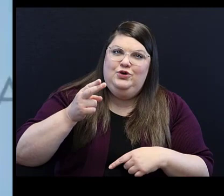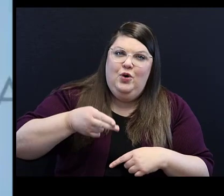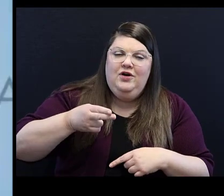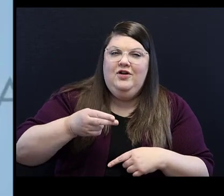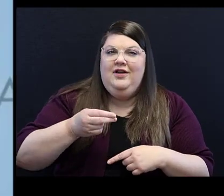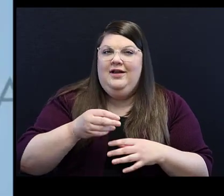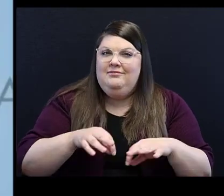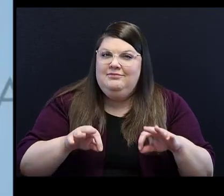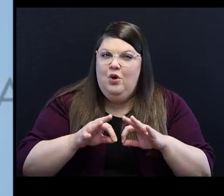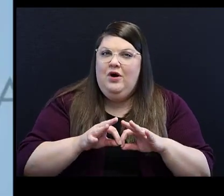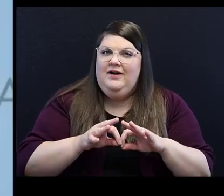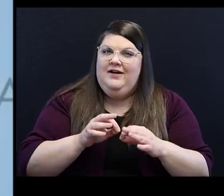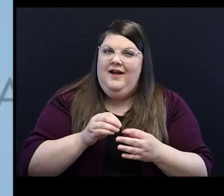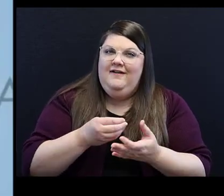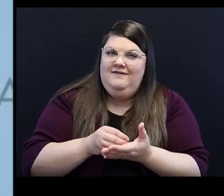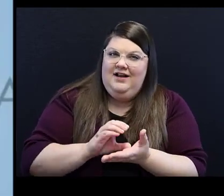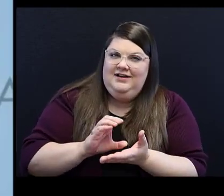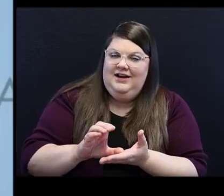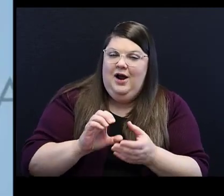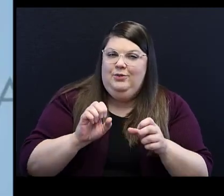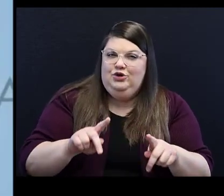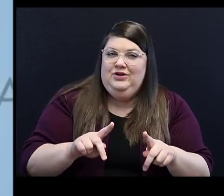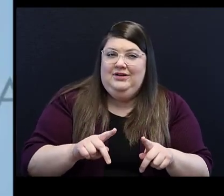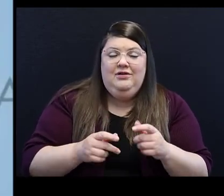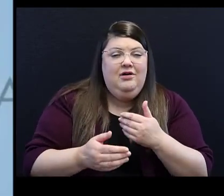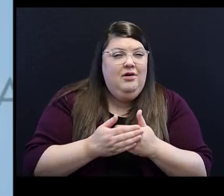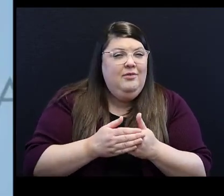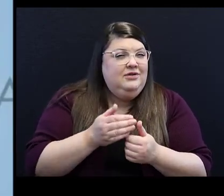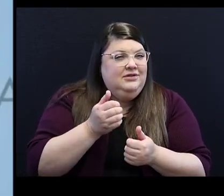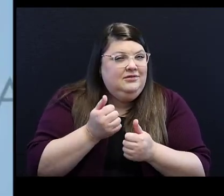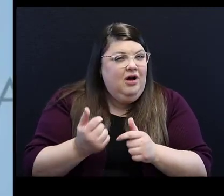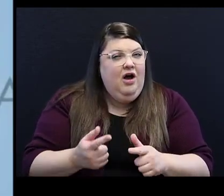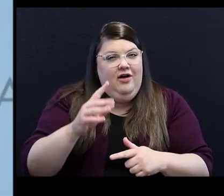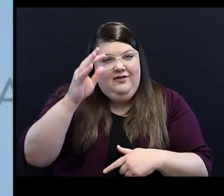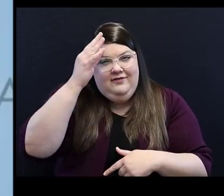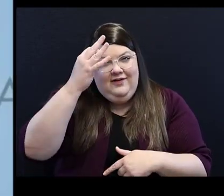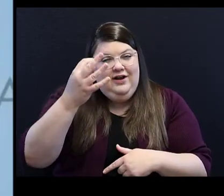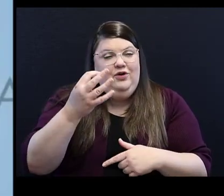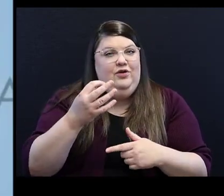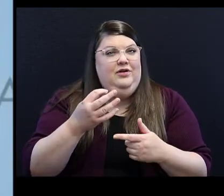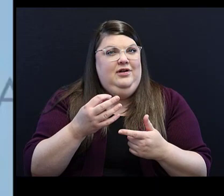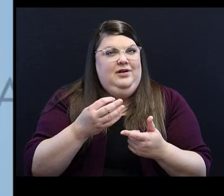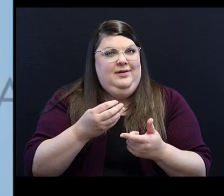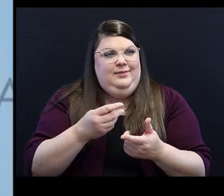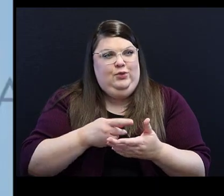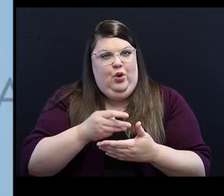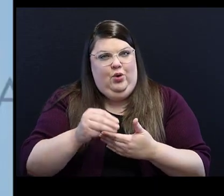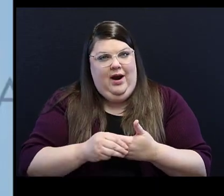Nearly every Federal program has an origin story that begins with an identified need,